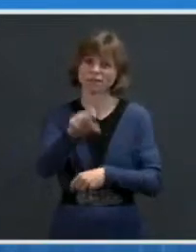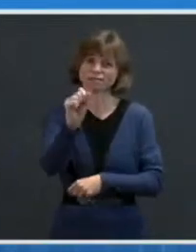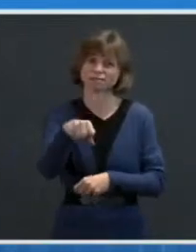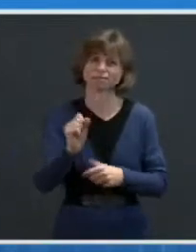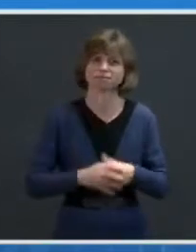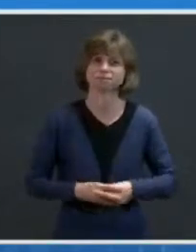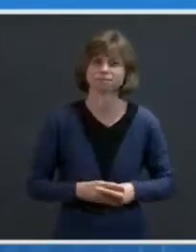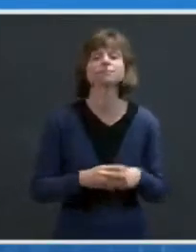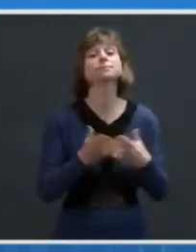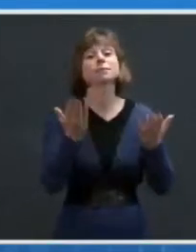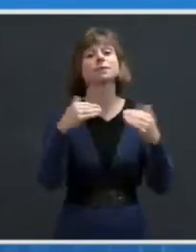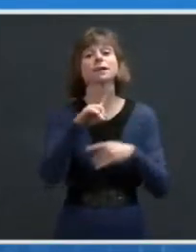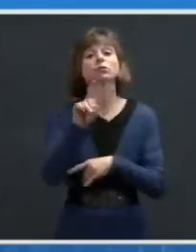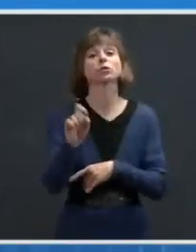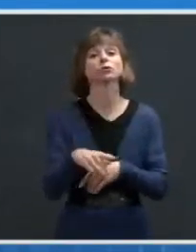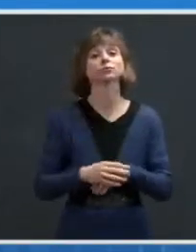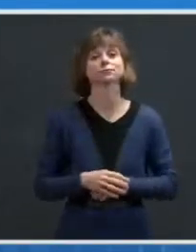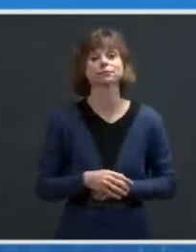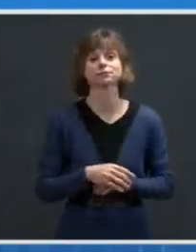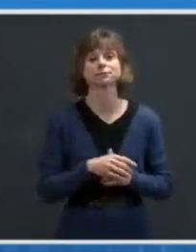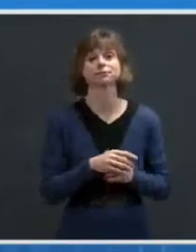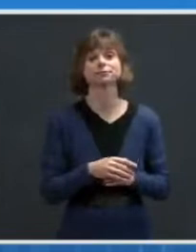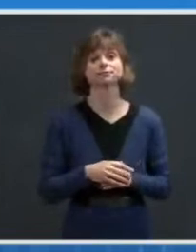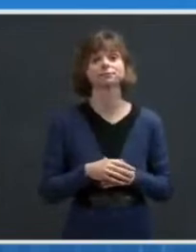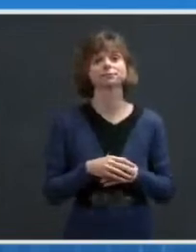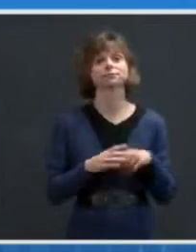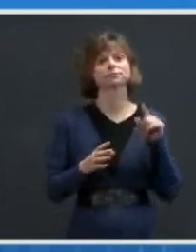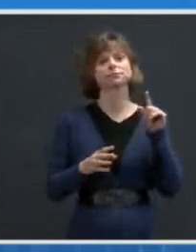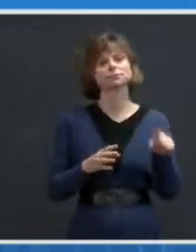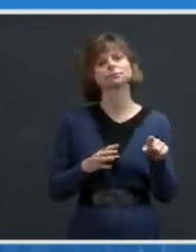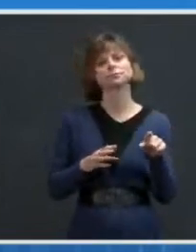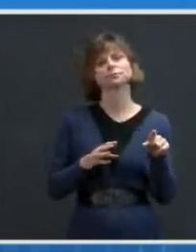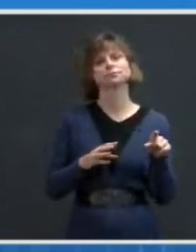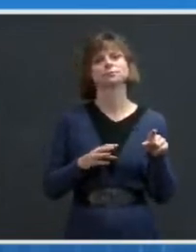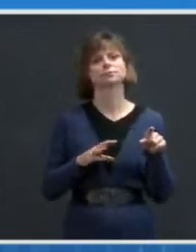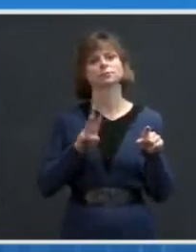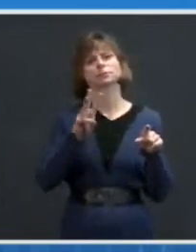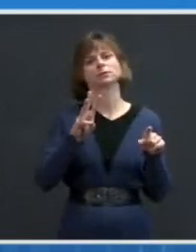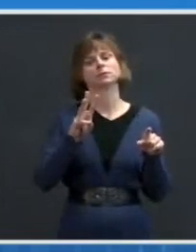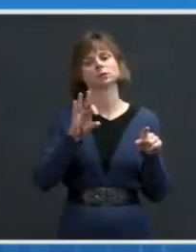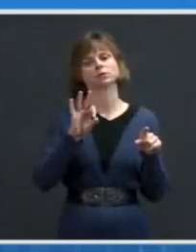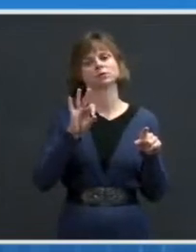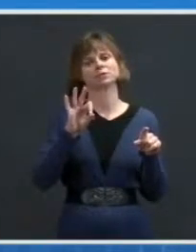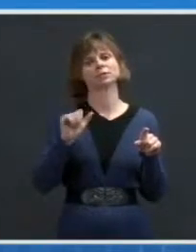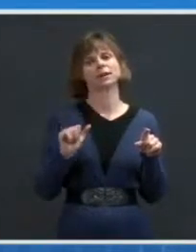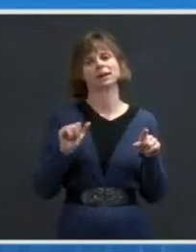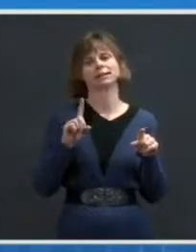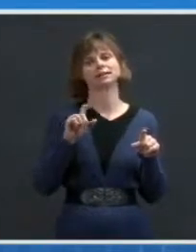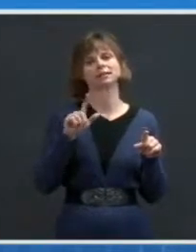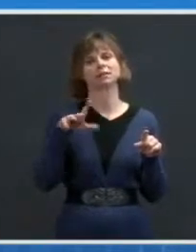FRUSTRATING AND WE NEED TO MAKE IT BETTER.